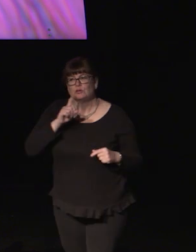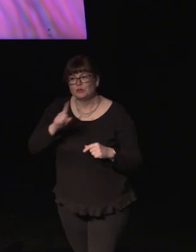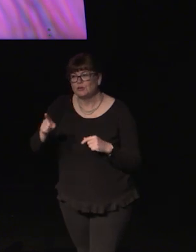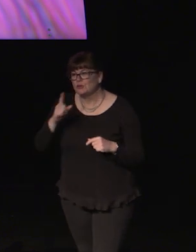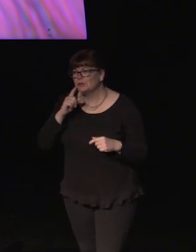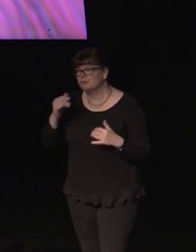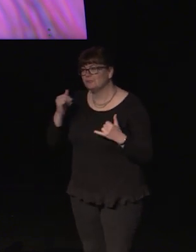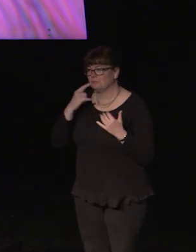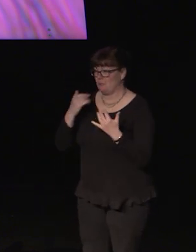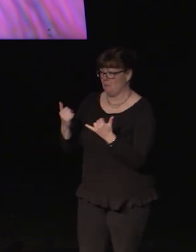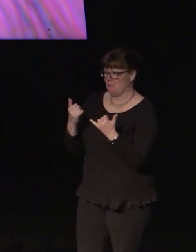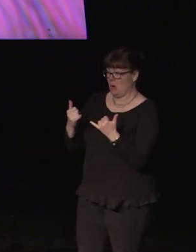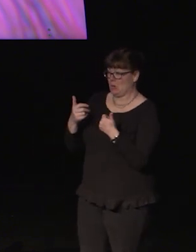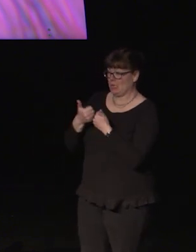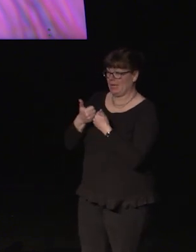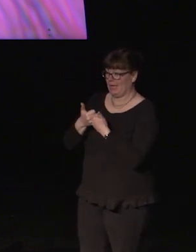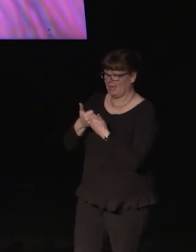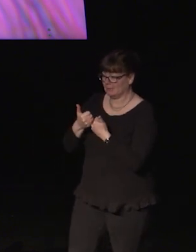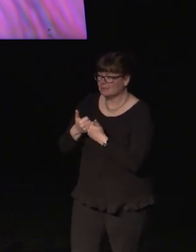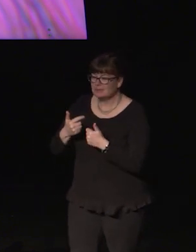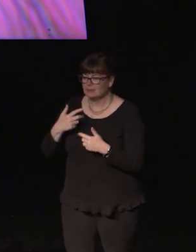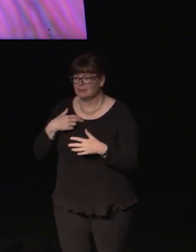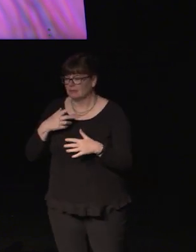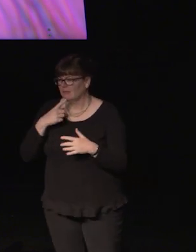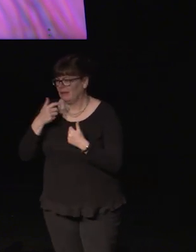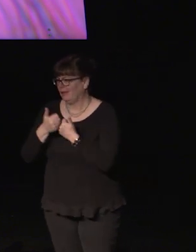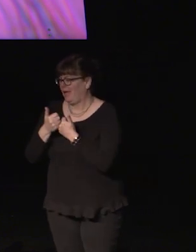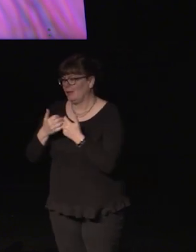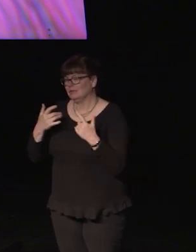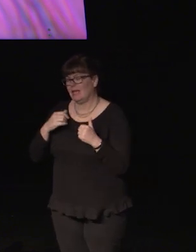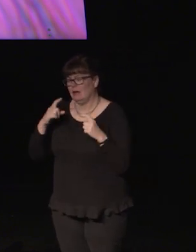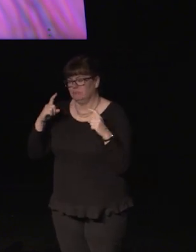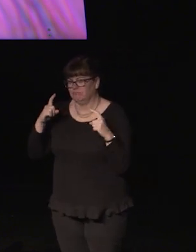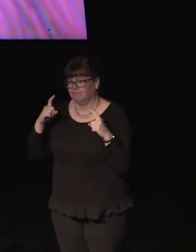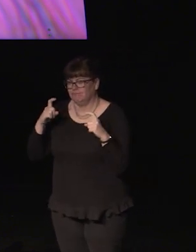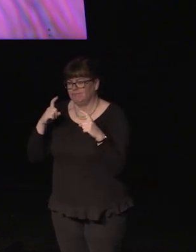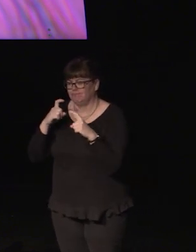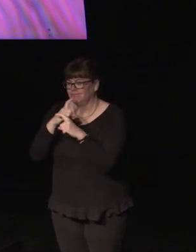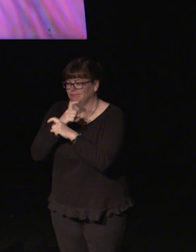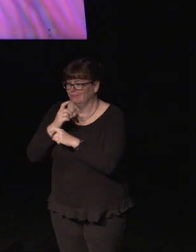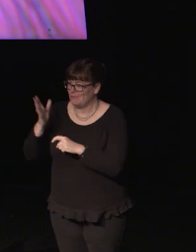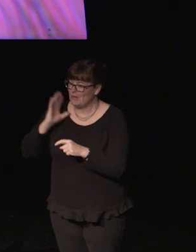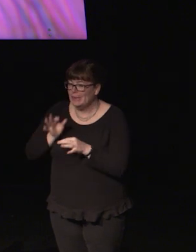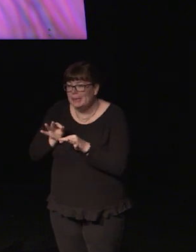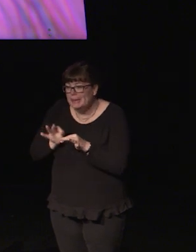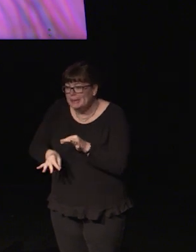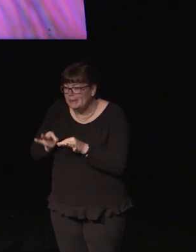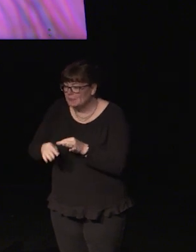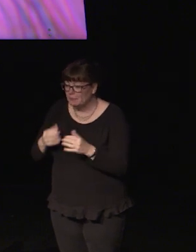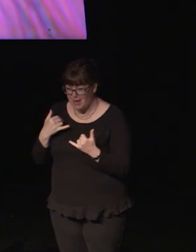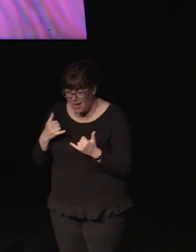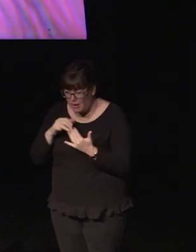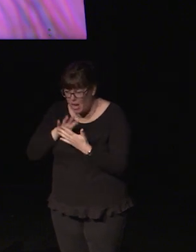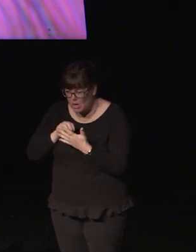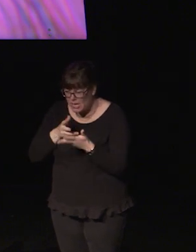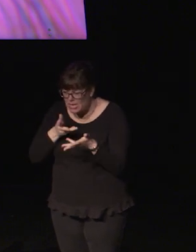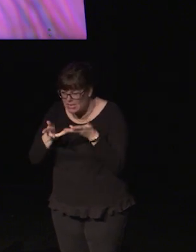You know, the games have become so complex and... You know, learning the interface sometimes the menus aren't necessarily